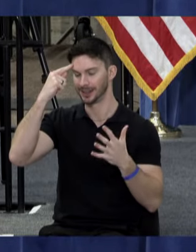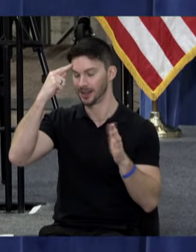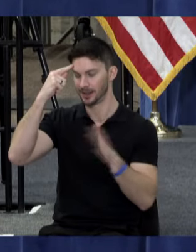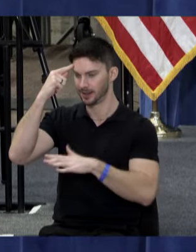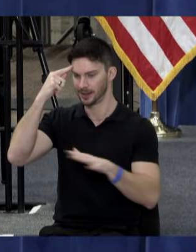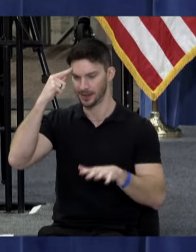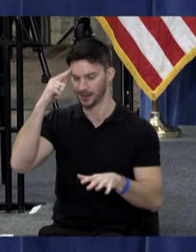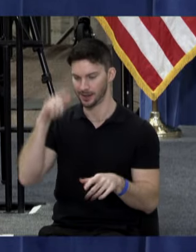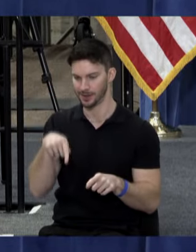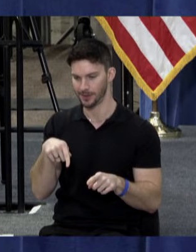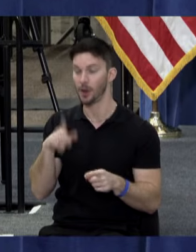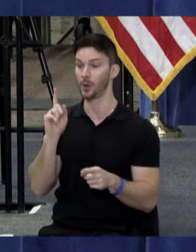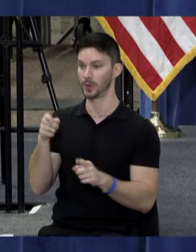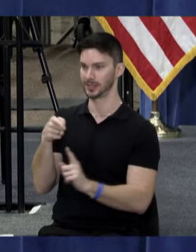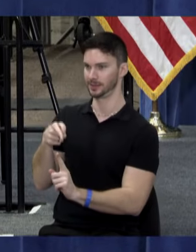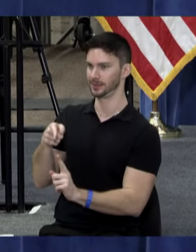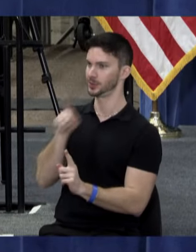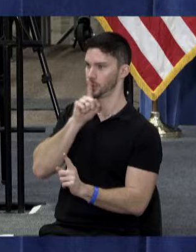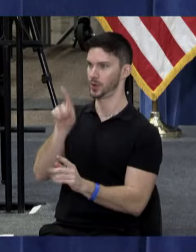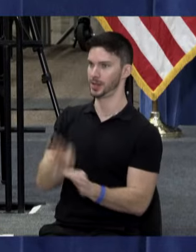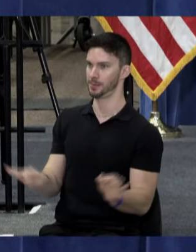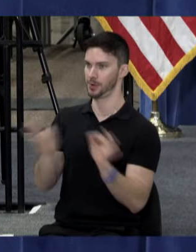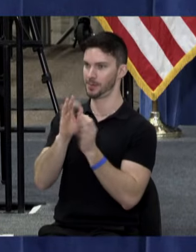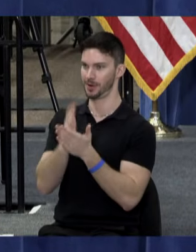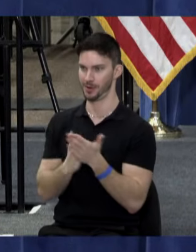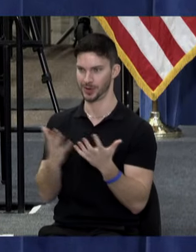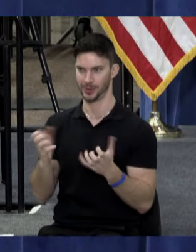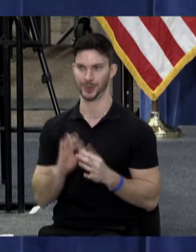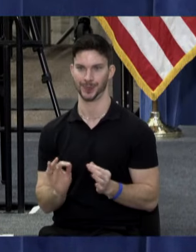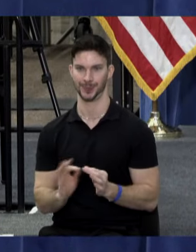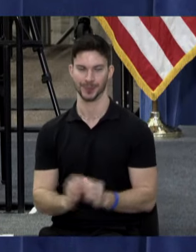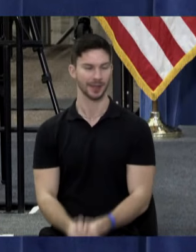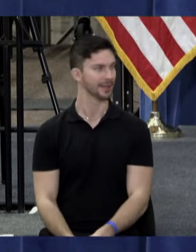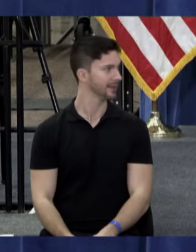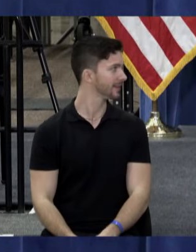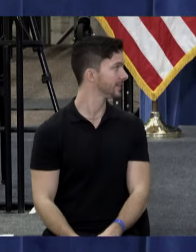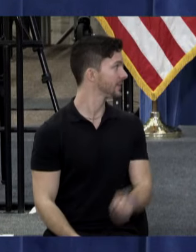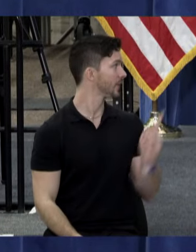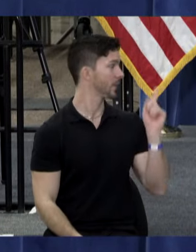this is the real important part I wanted to talk about. This right here are some of